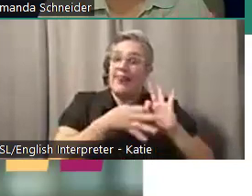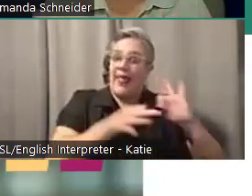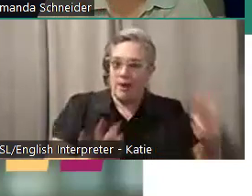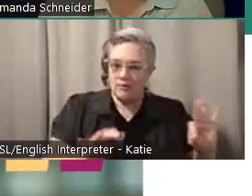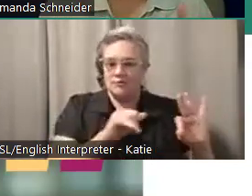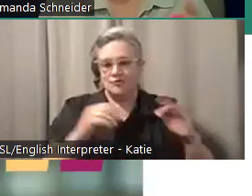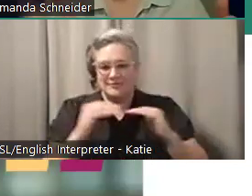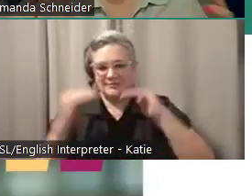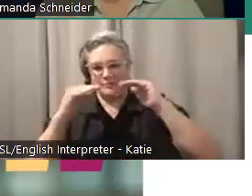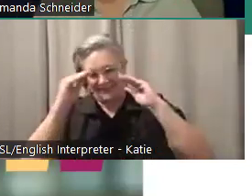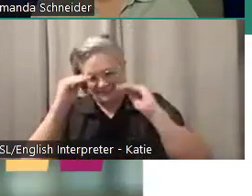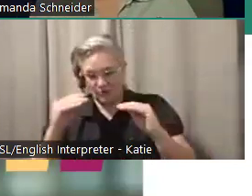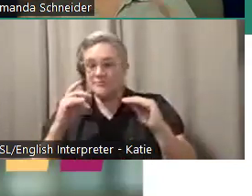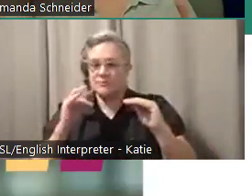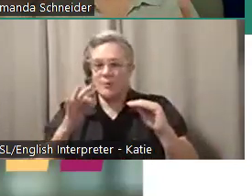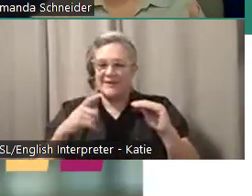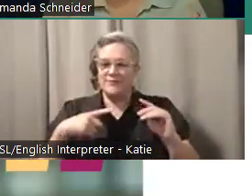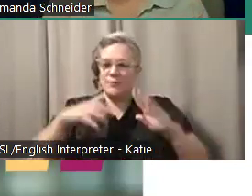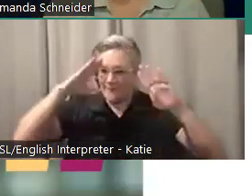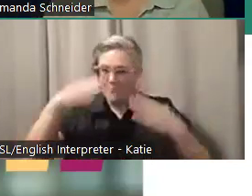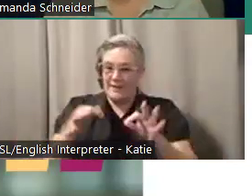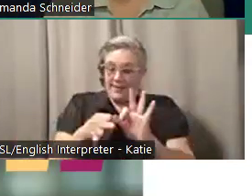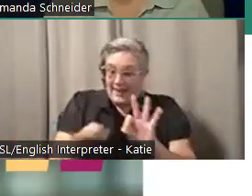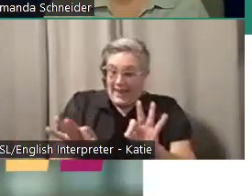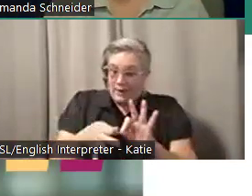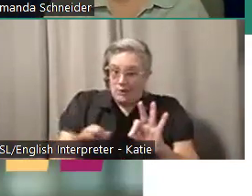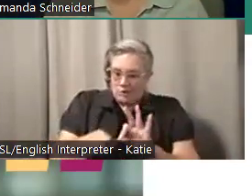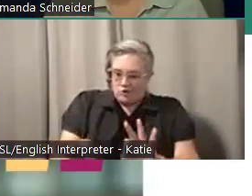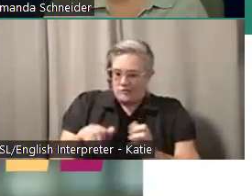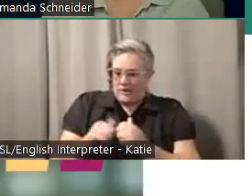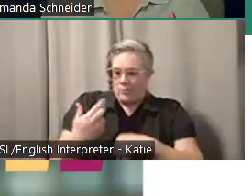When you're taking time to focus on that language and how you can use some strategies at home,